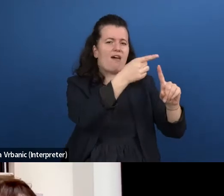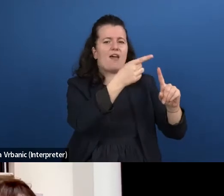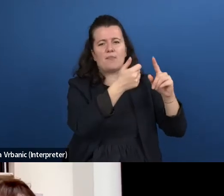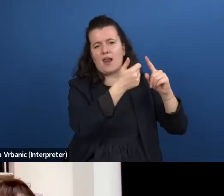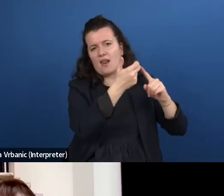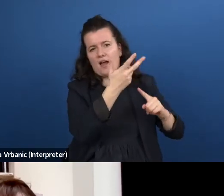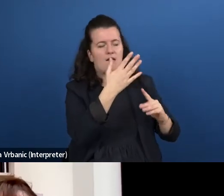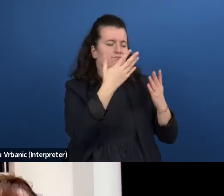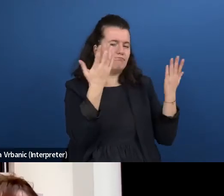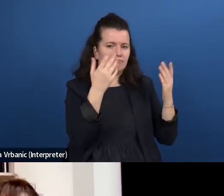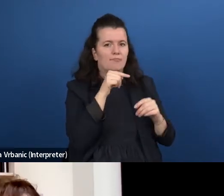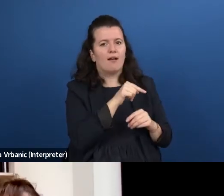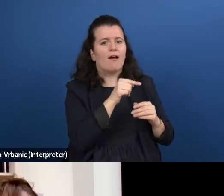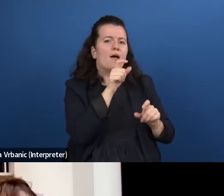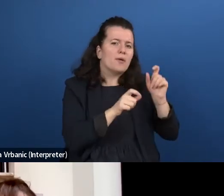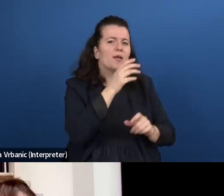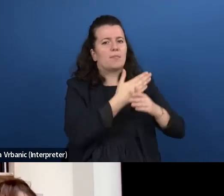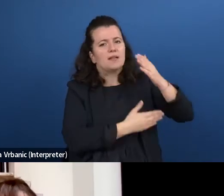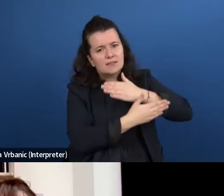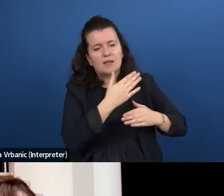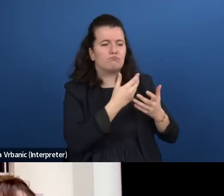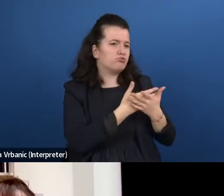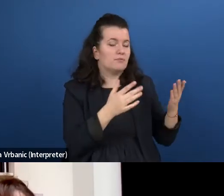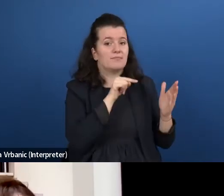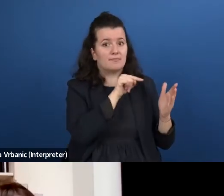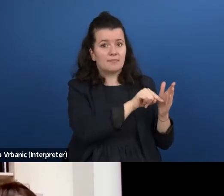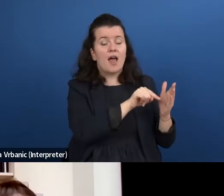That's why they decided to push forward with research on trafficking